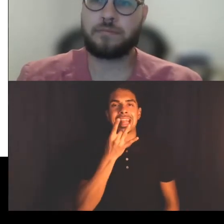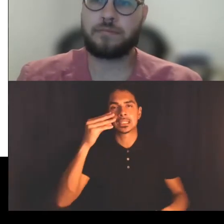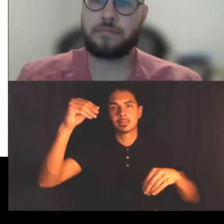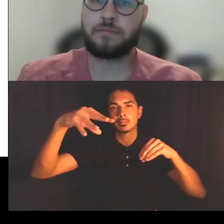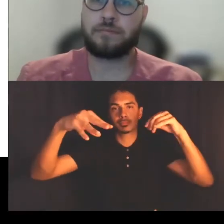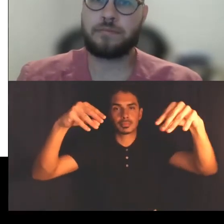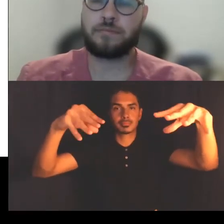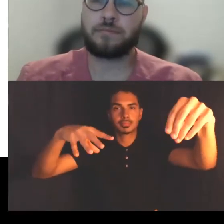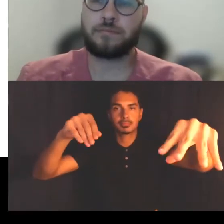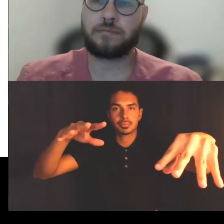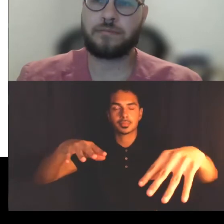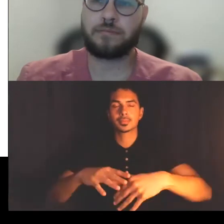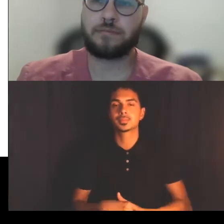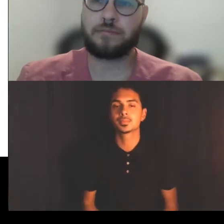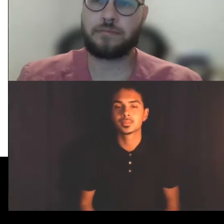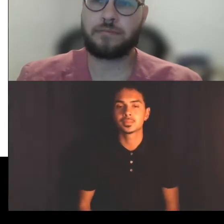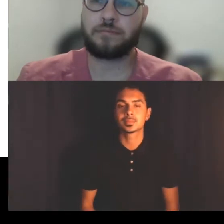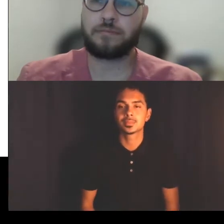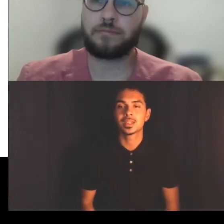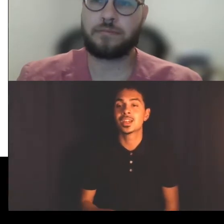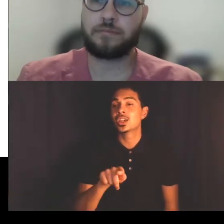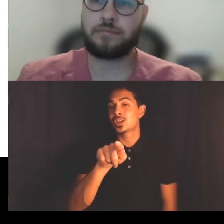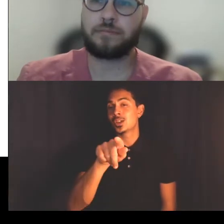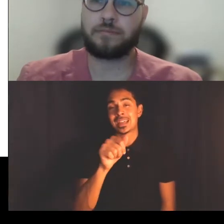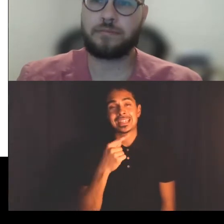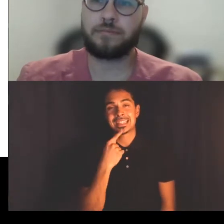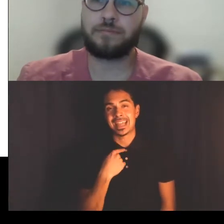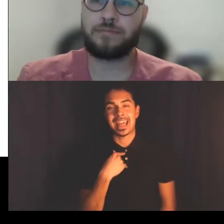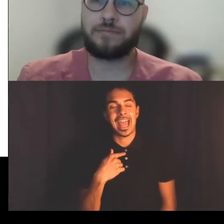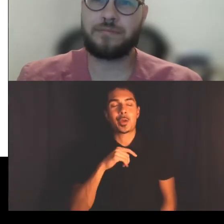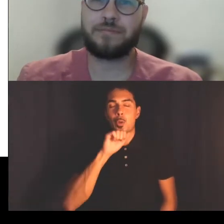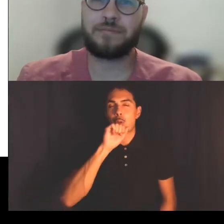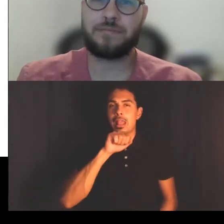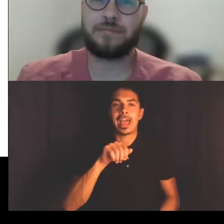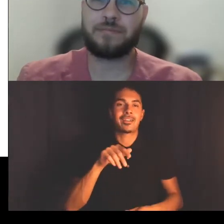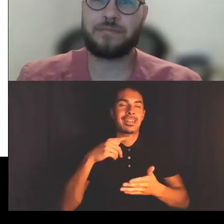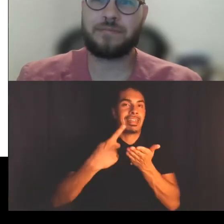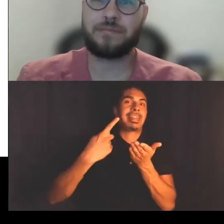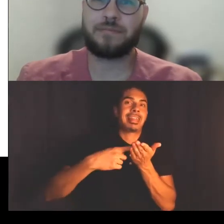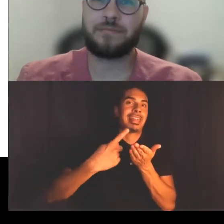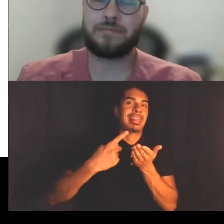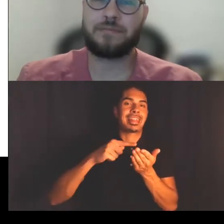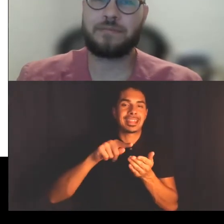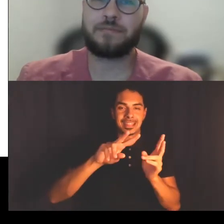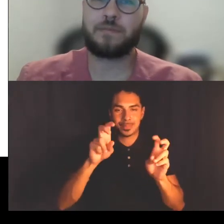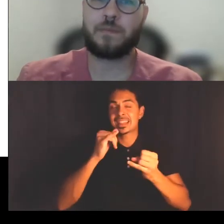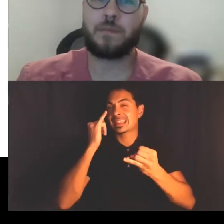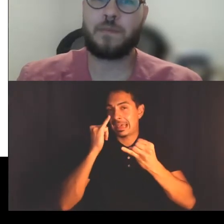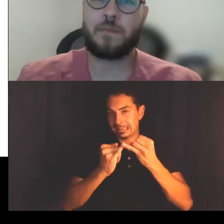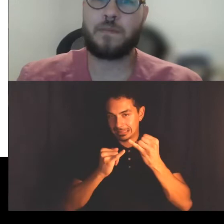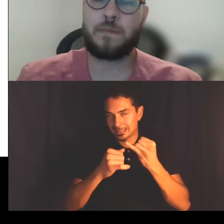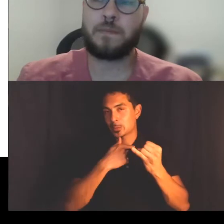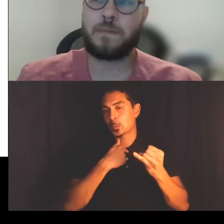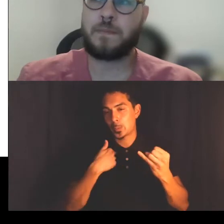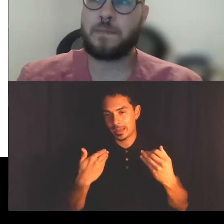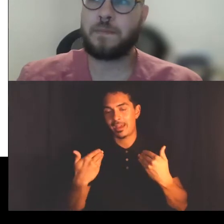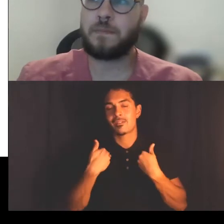all kinds of stuff. You guys can tell I really love talking about this kind of stuff. And then lastly, we have a community level,